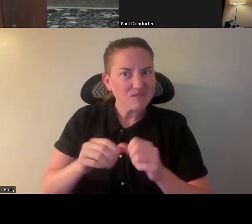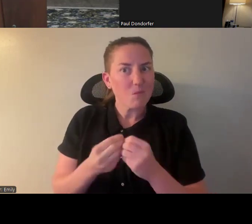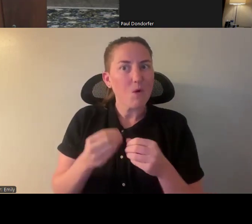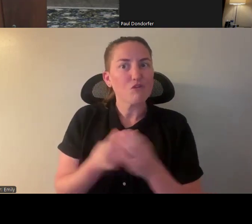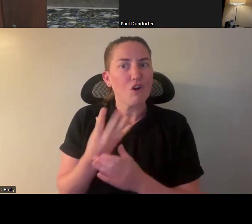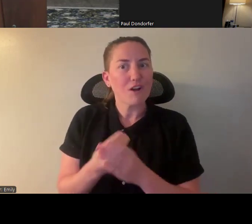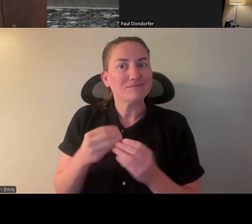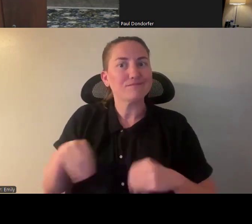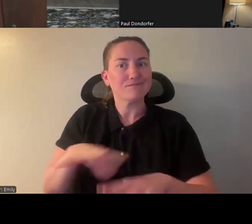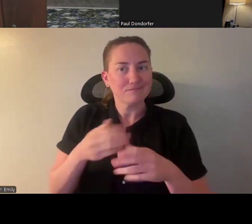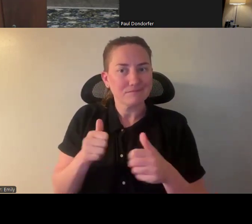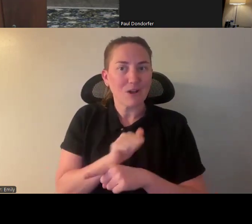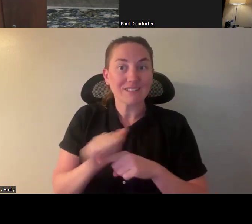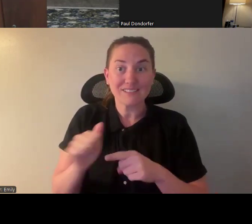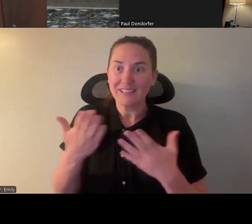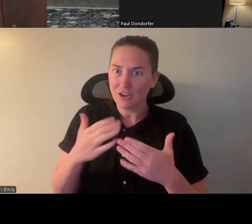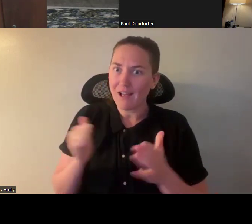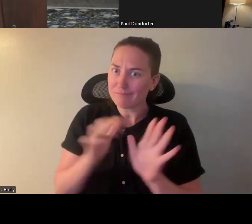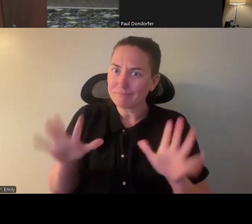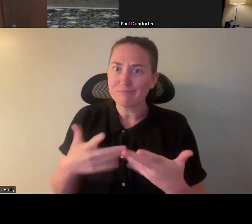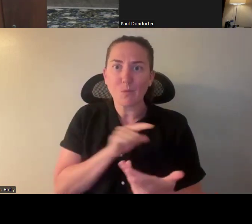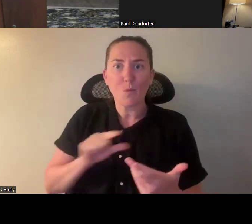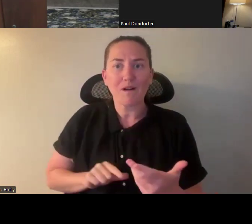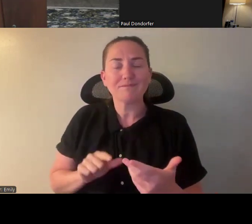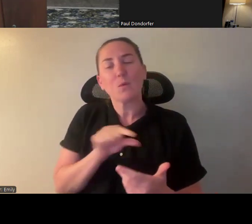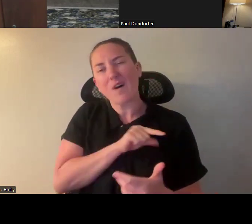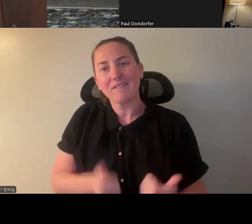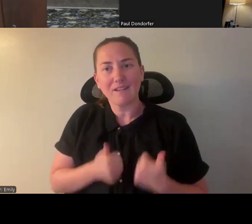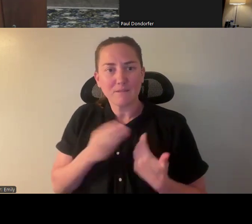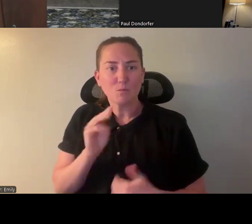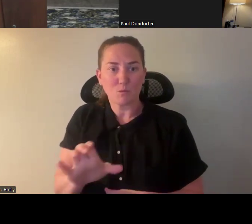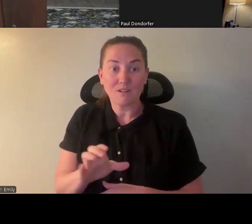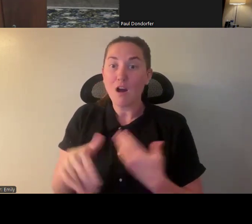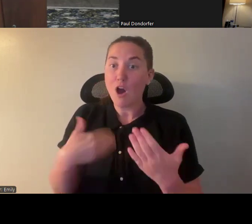of life throughout Monroe County And whereas the master gardener volunteers have tirelessly served